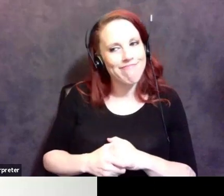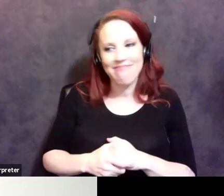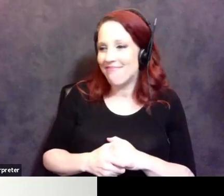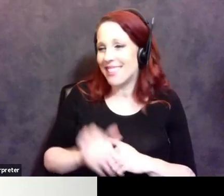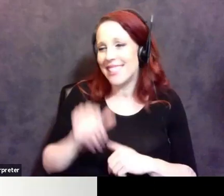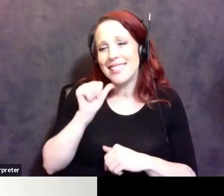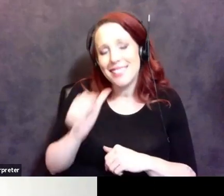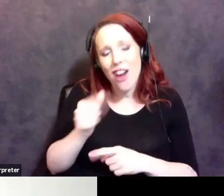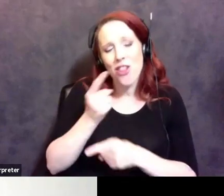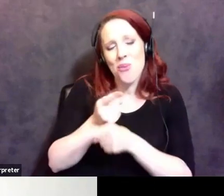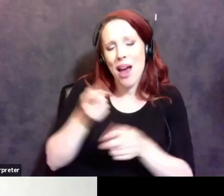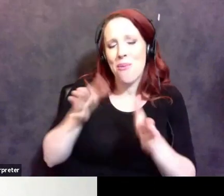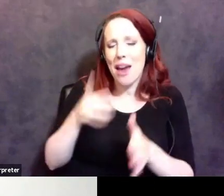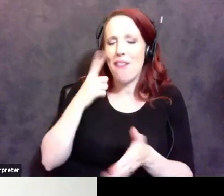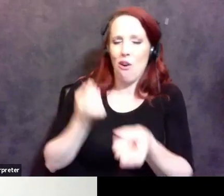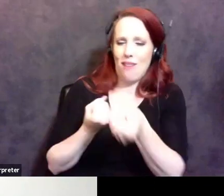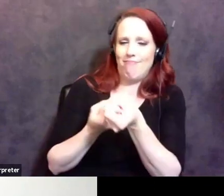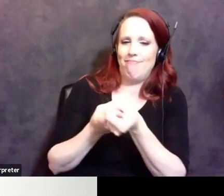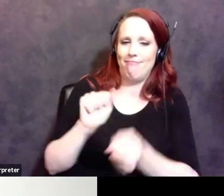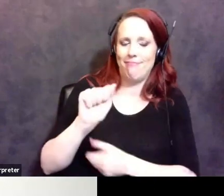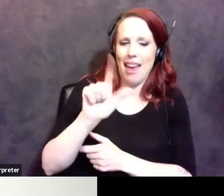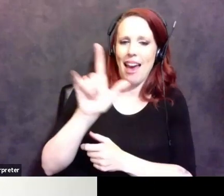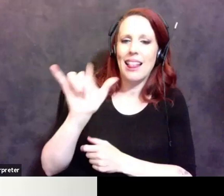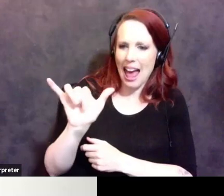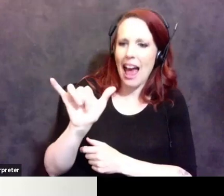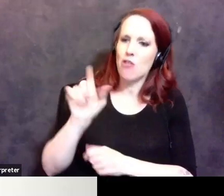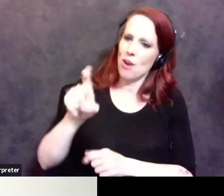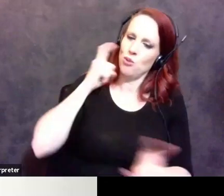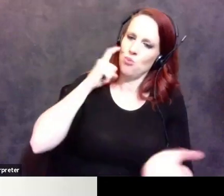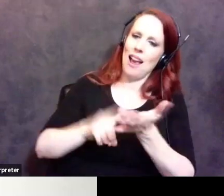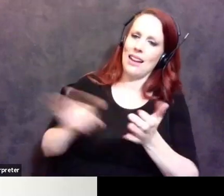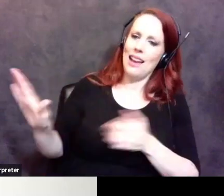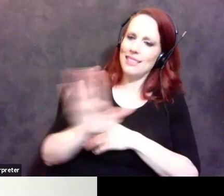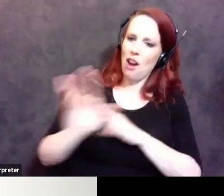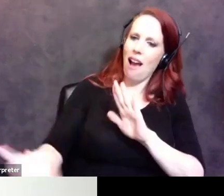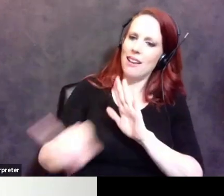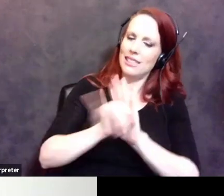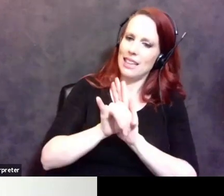way to be an ally. Recognizing somebody's identity and allowing them to identify themselves